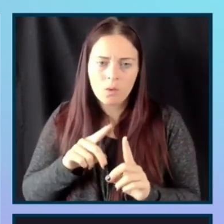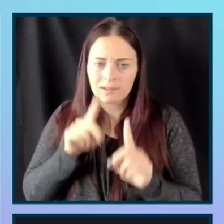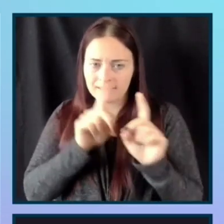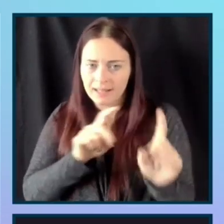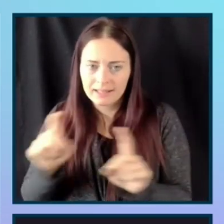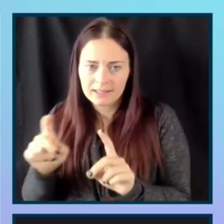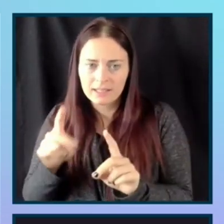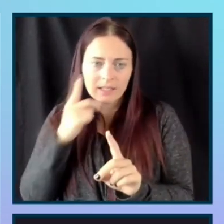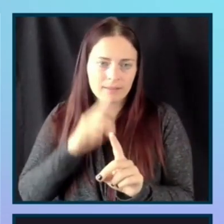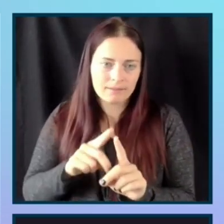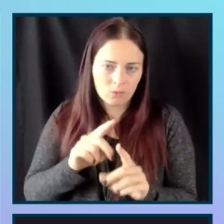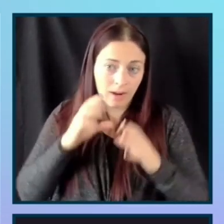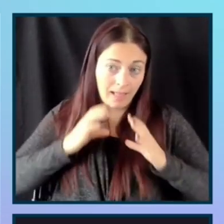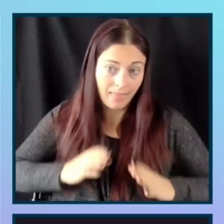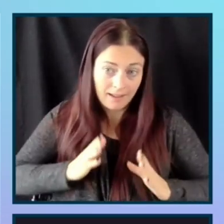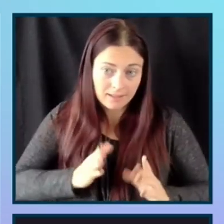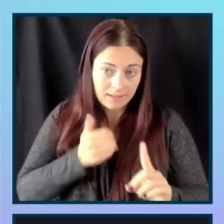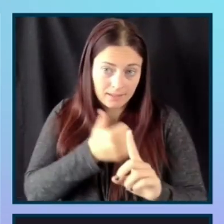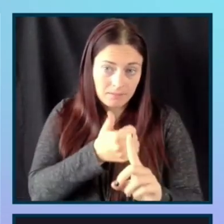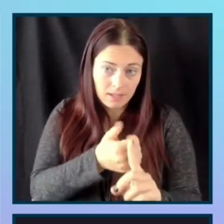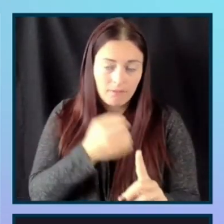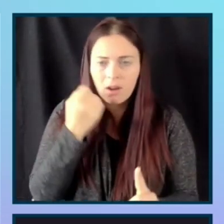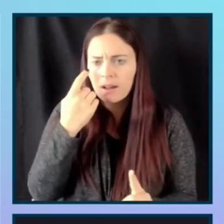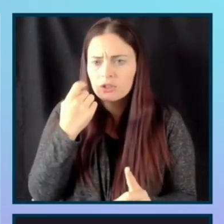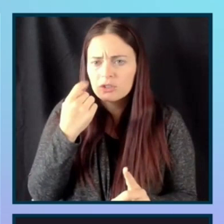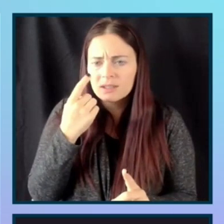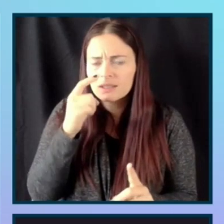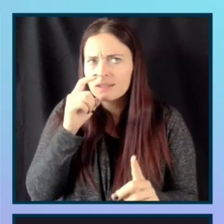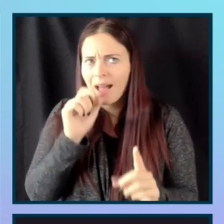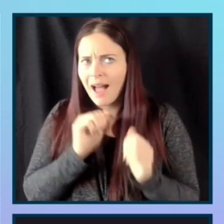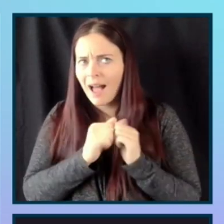And understanding more importantly, how those create exclusion.